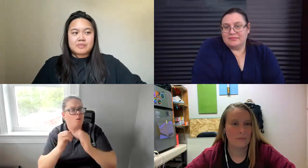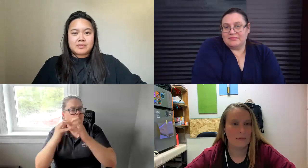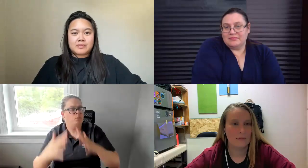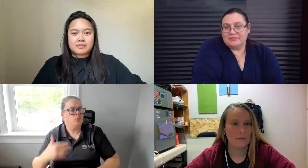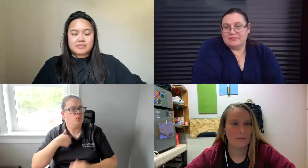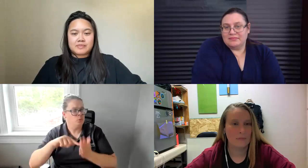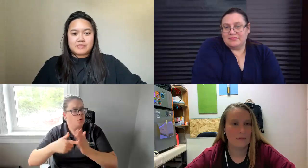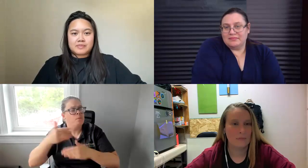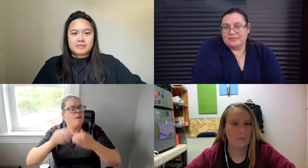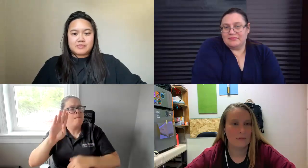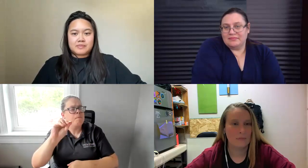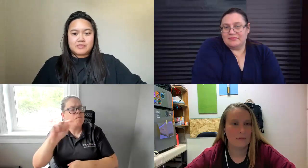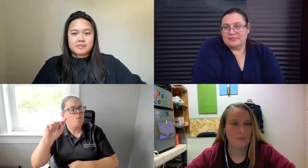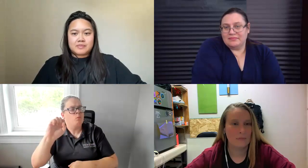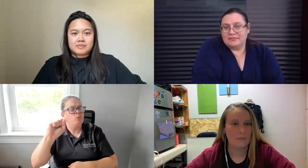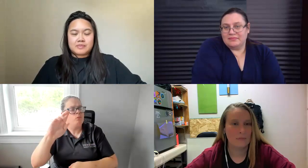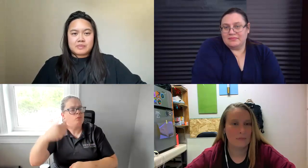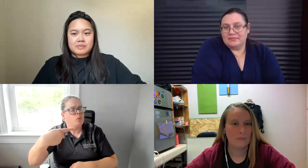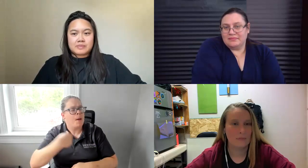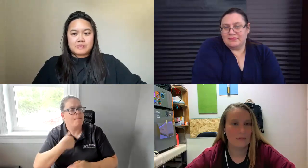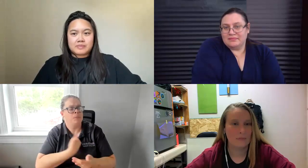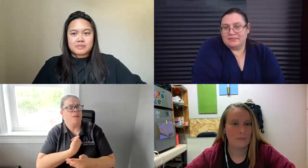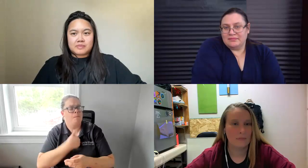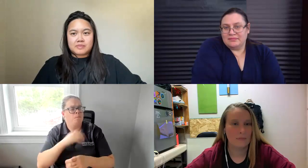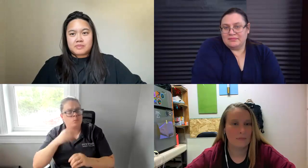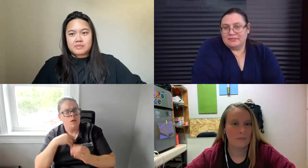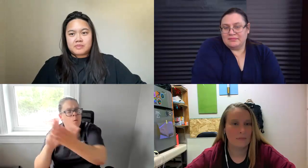So I started working as a solo entrepreneur. I was a bootstrap.